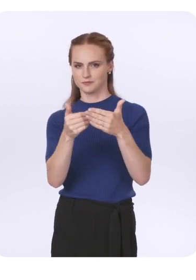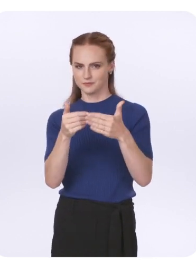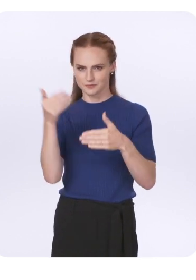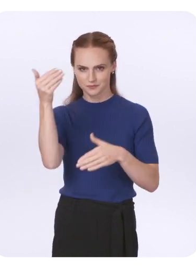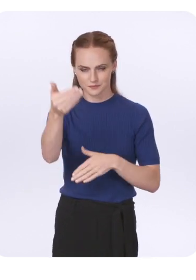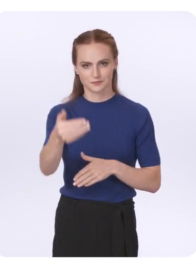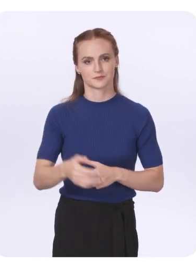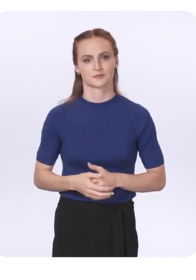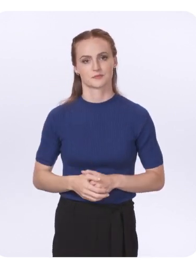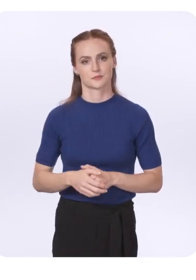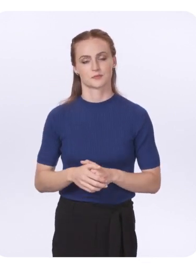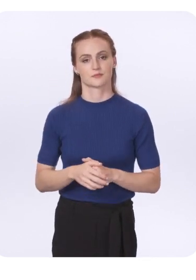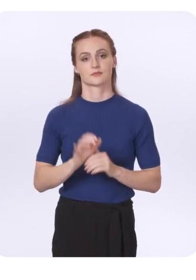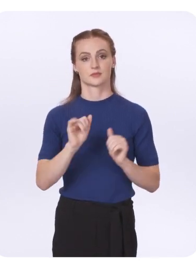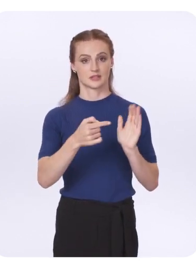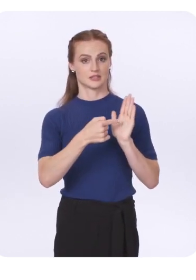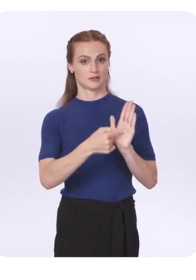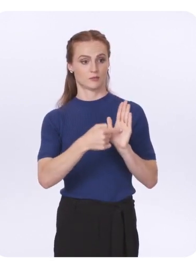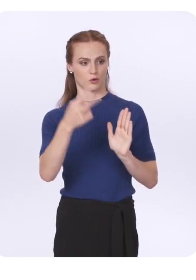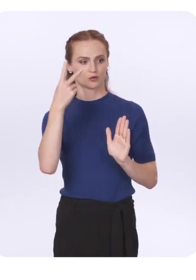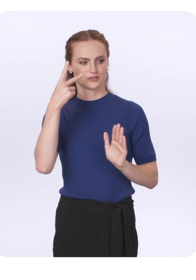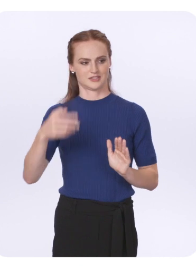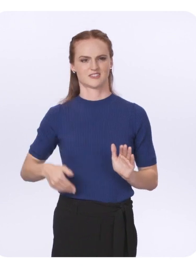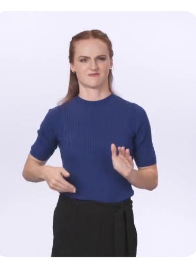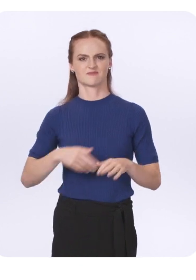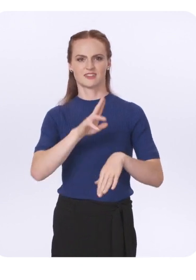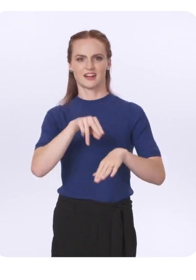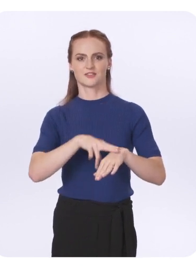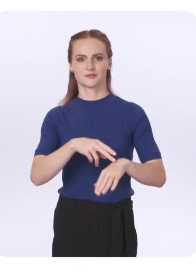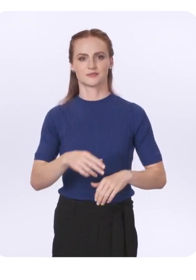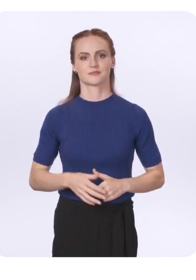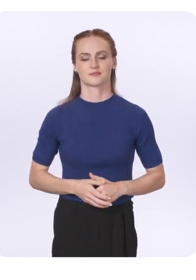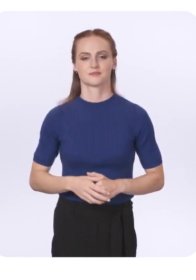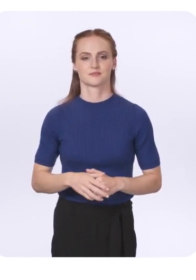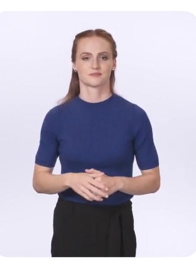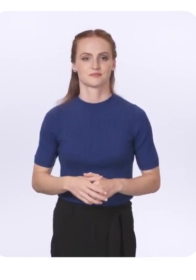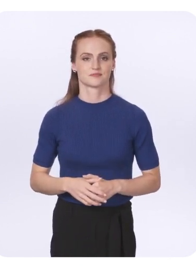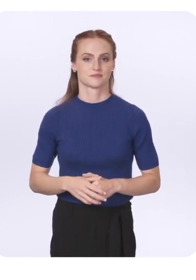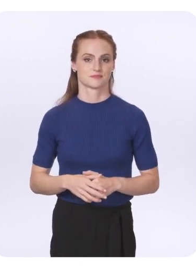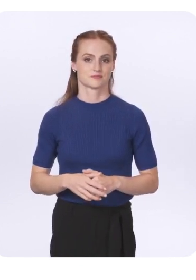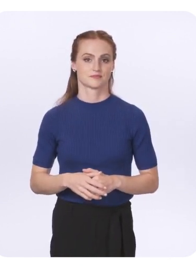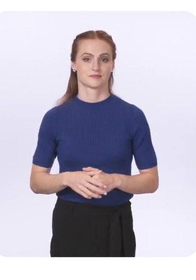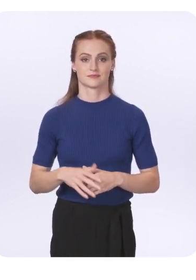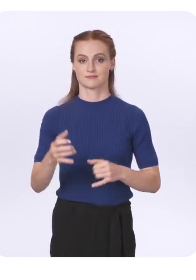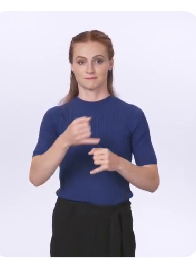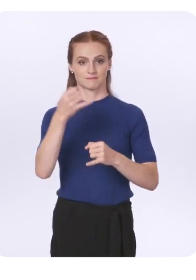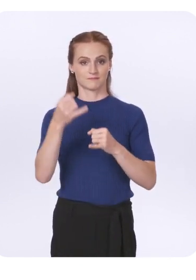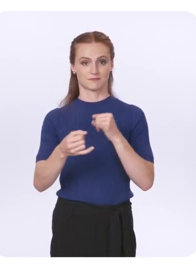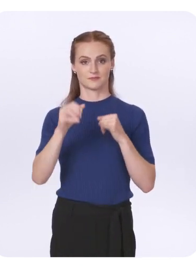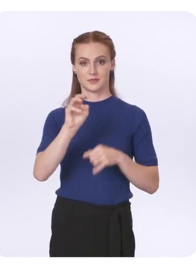Concluding our suite of MR features. The spotlight is on hit-testing and anchors with persistence.